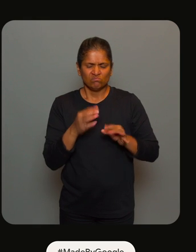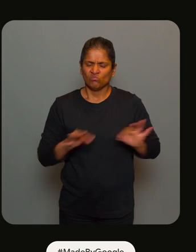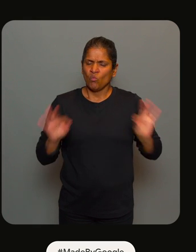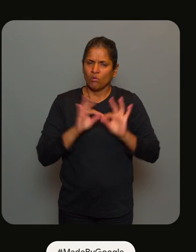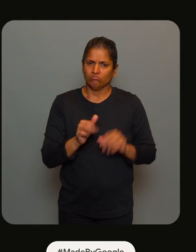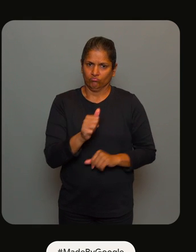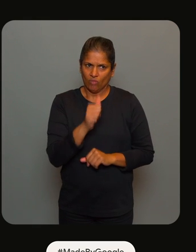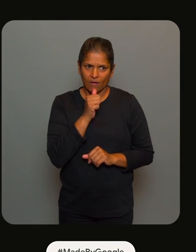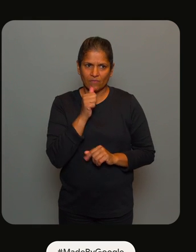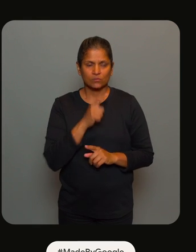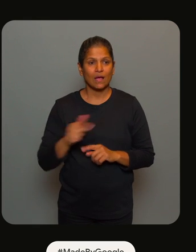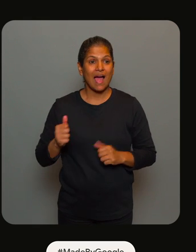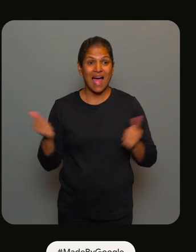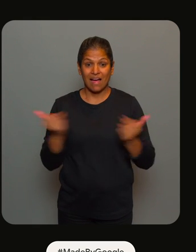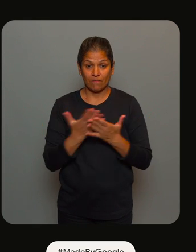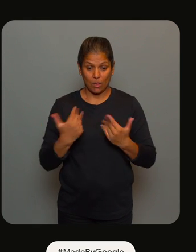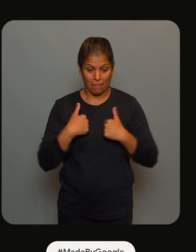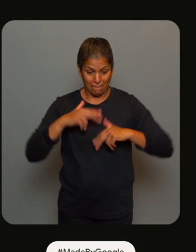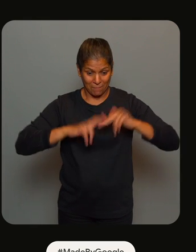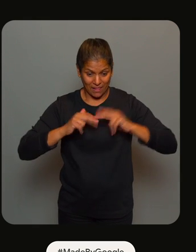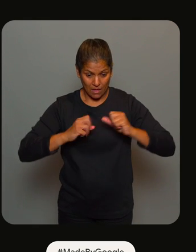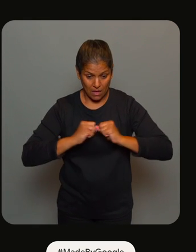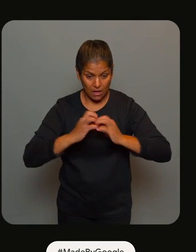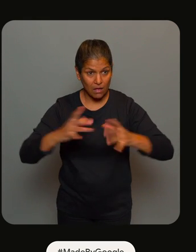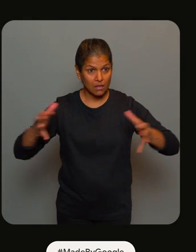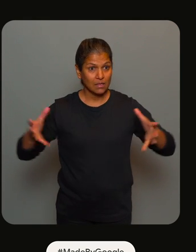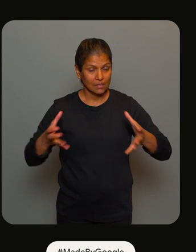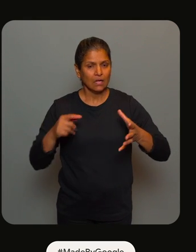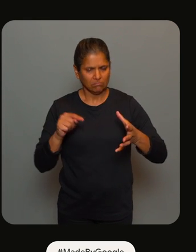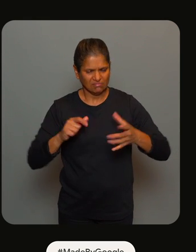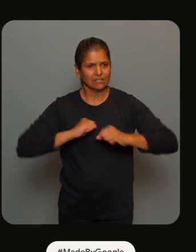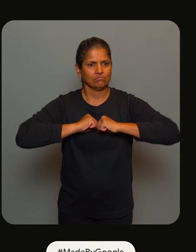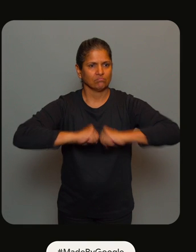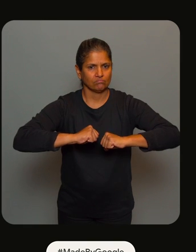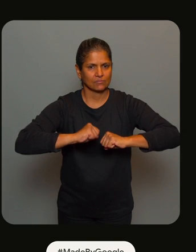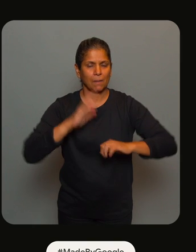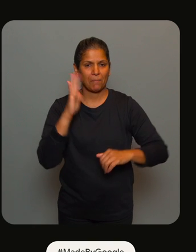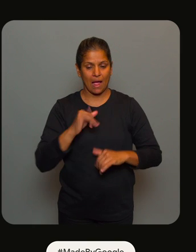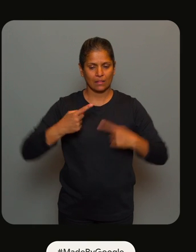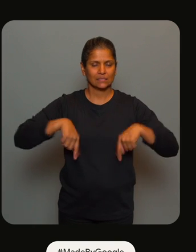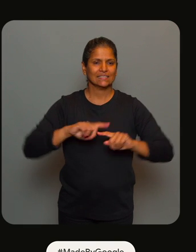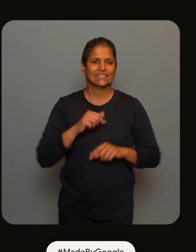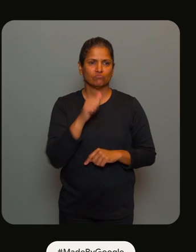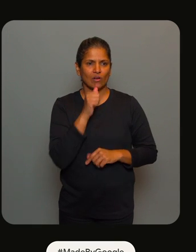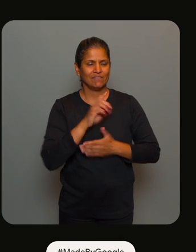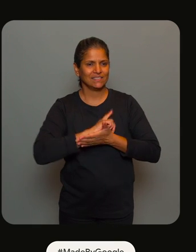private by design. At I/O earlier this year, we announced Protected Computing, a